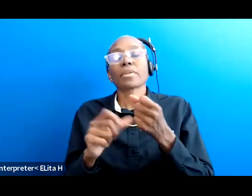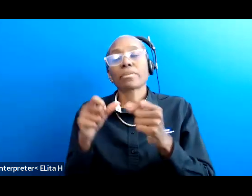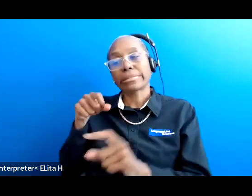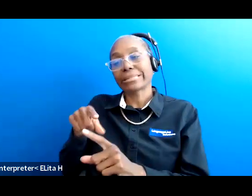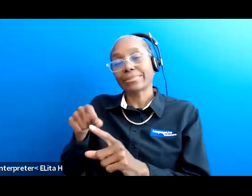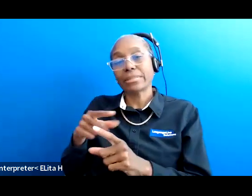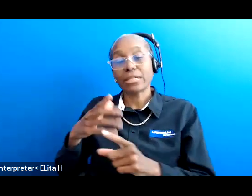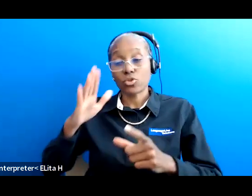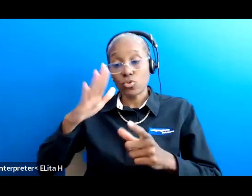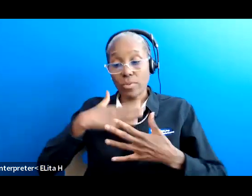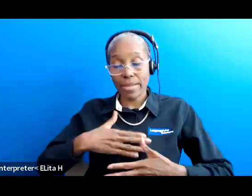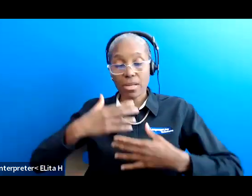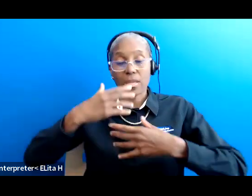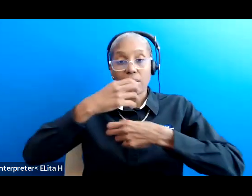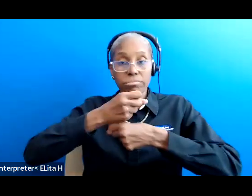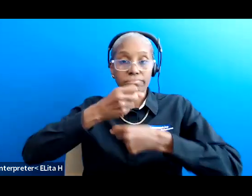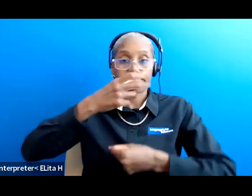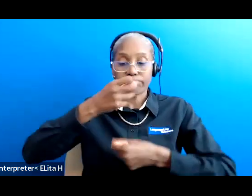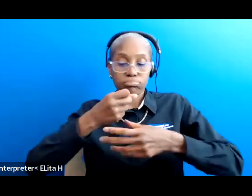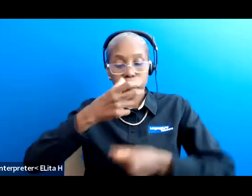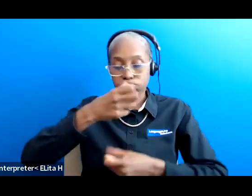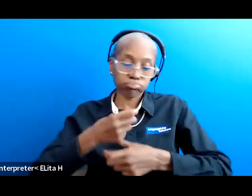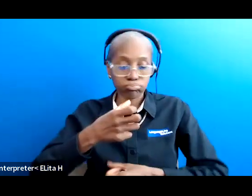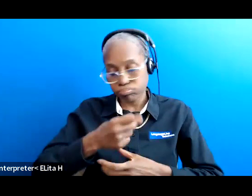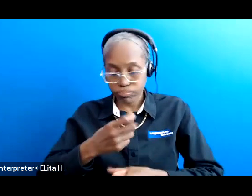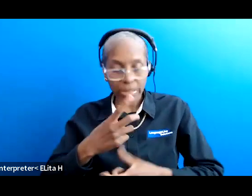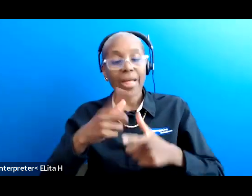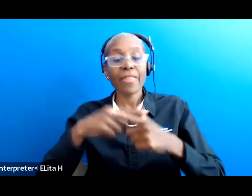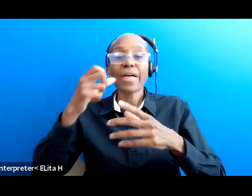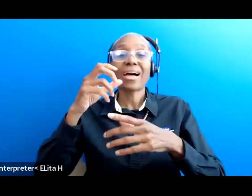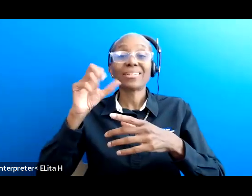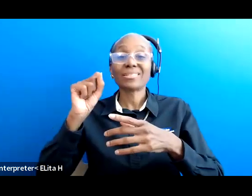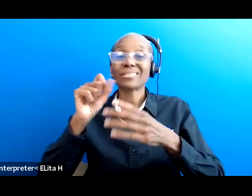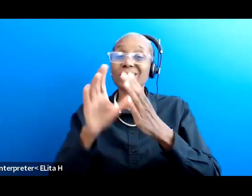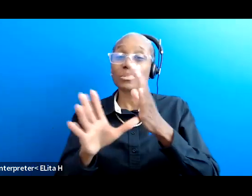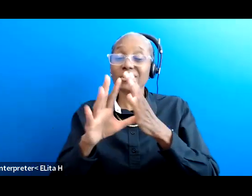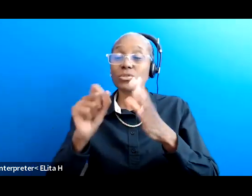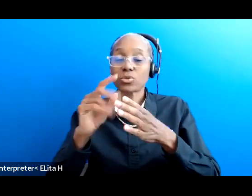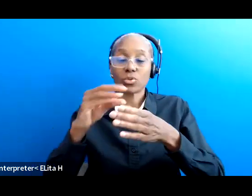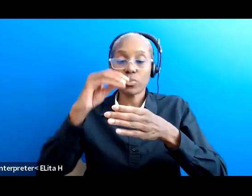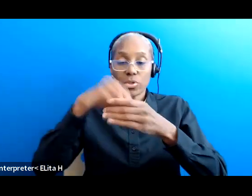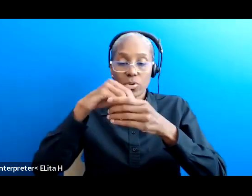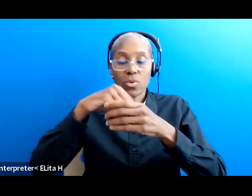in your bowels to work a little bit harder to get that stool out. Then they also use the digital stimulation.